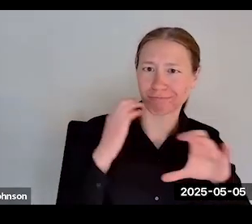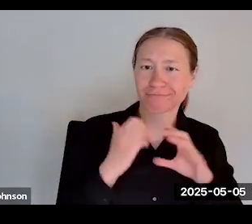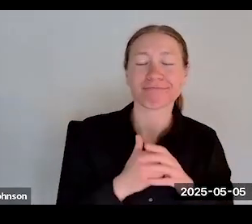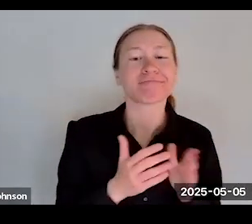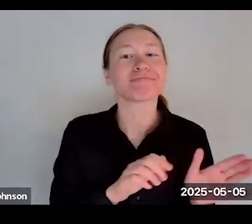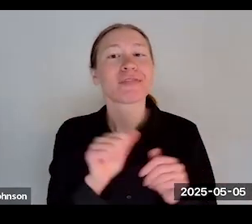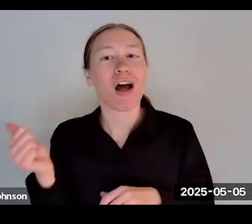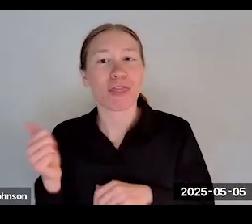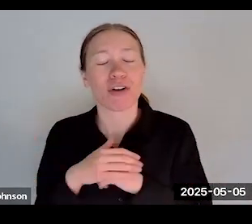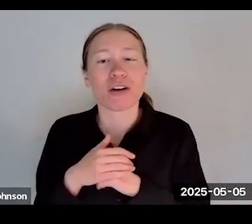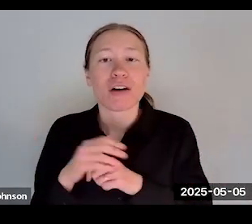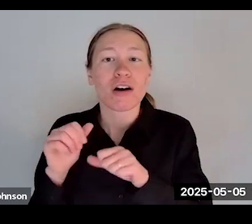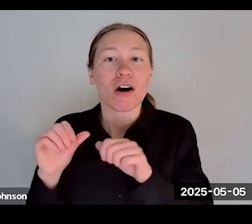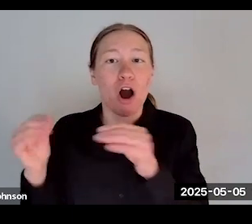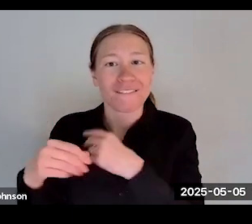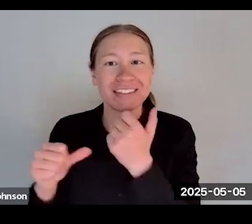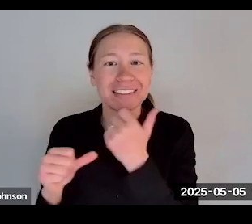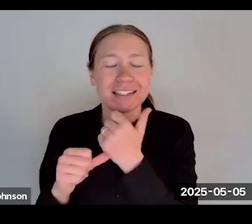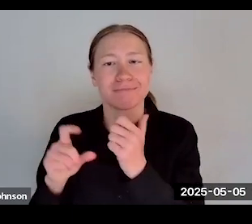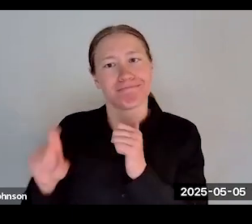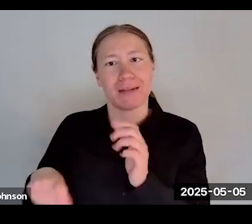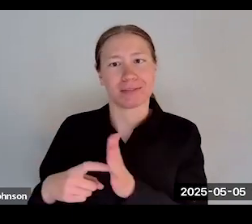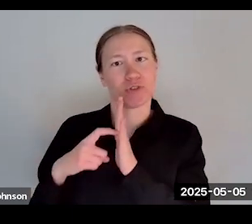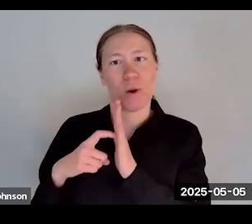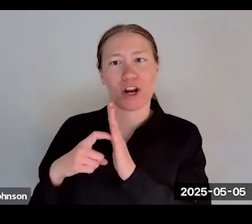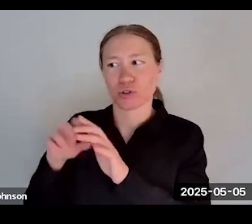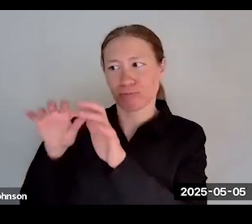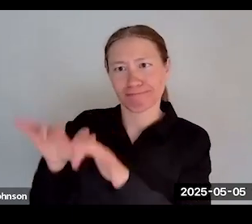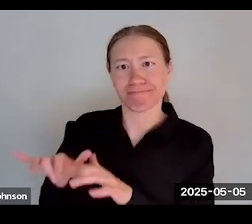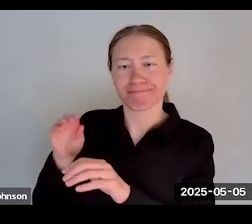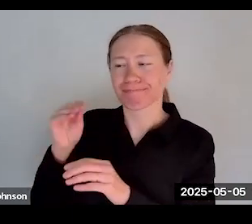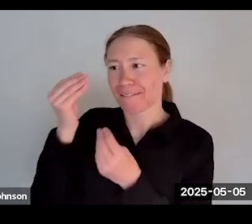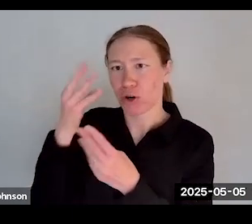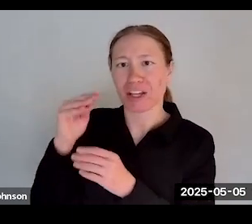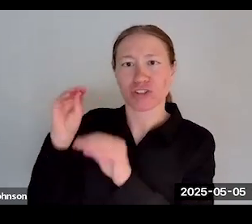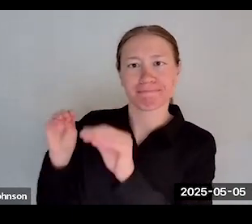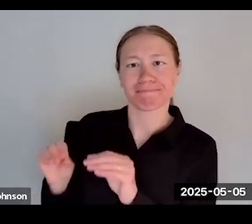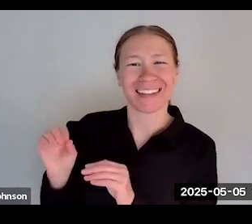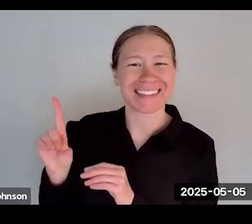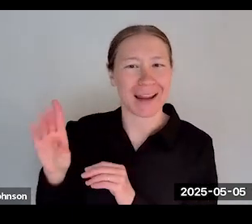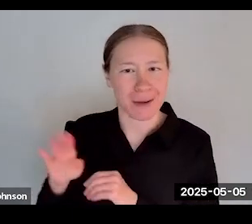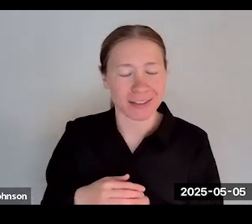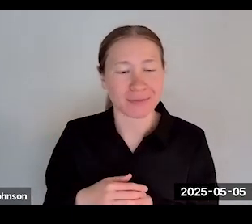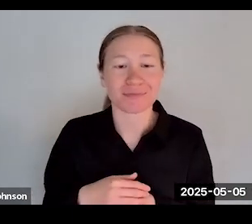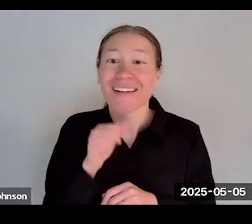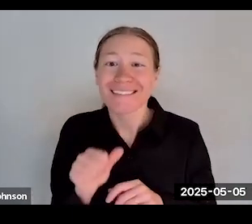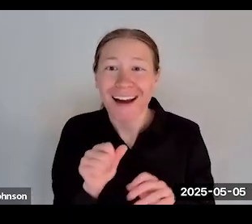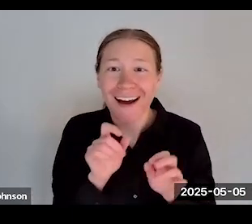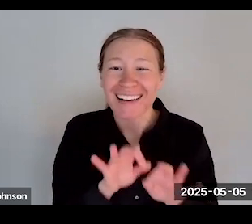must be able to enter information into a database. Examples of non-essential job functions for these employees